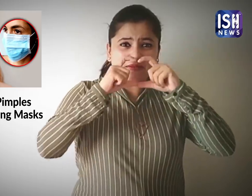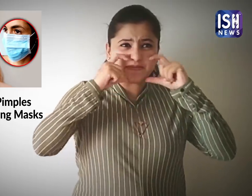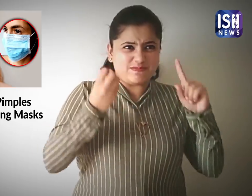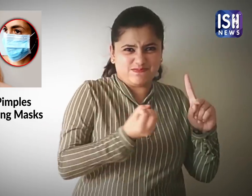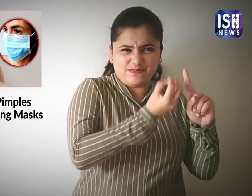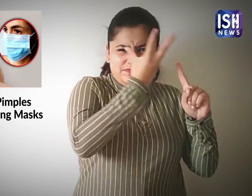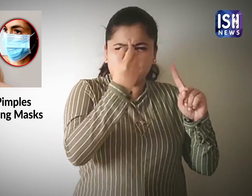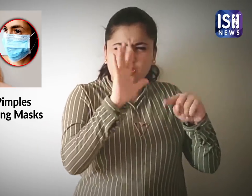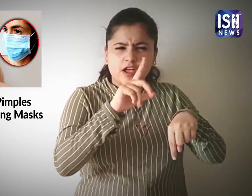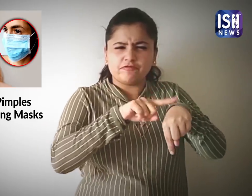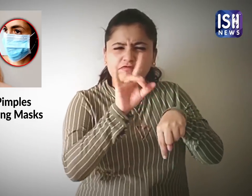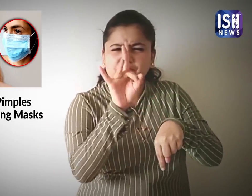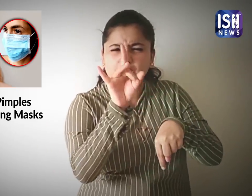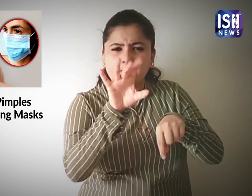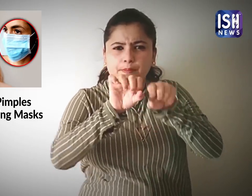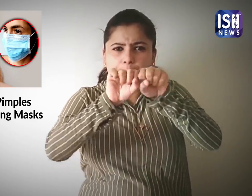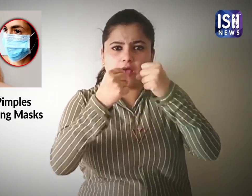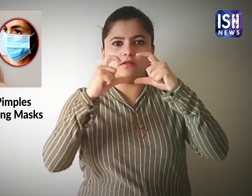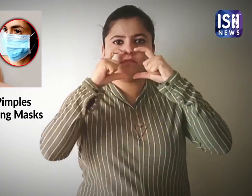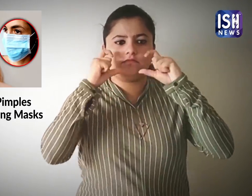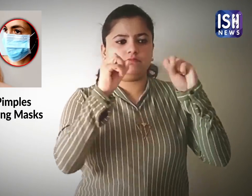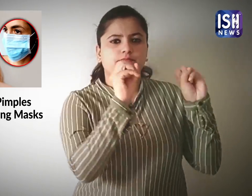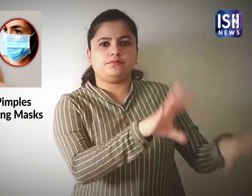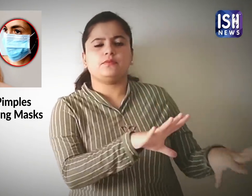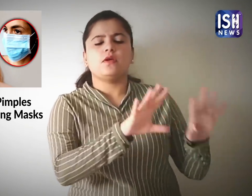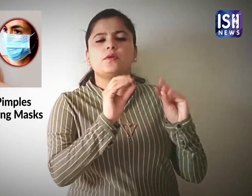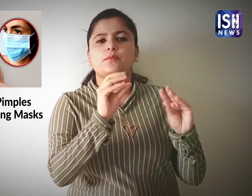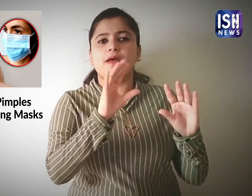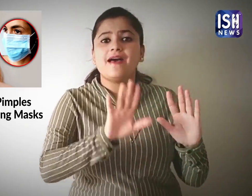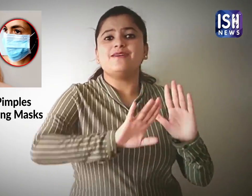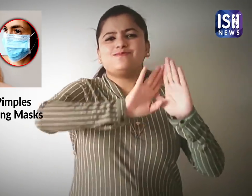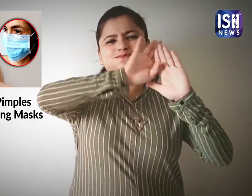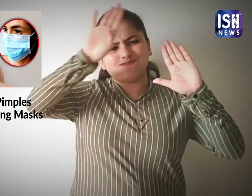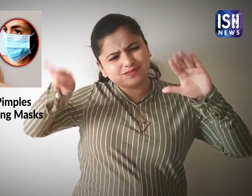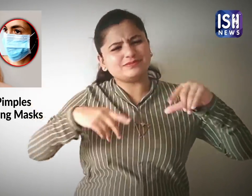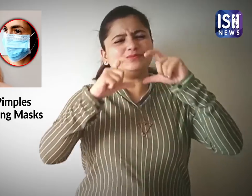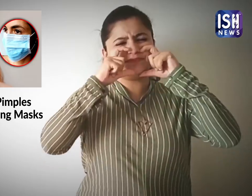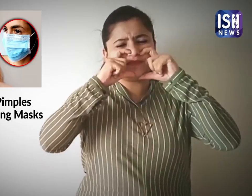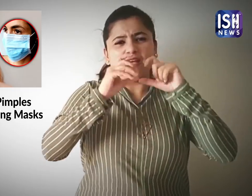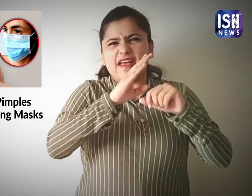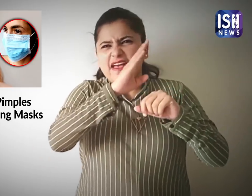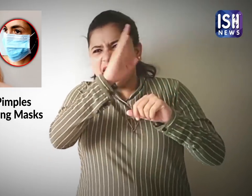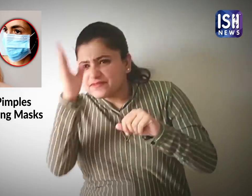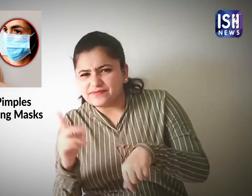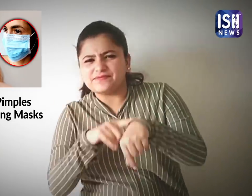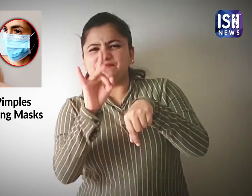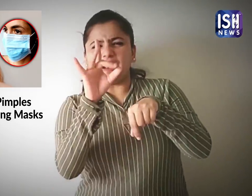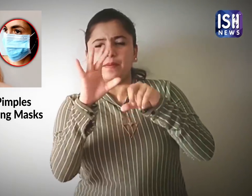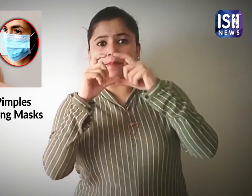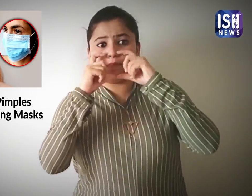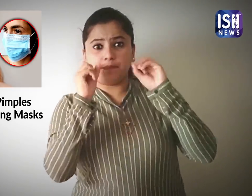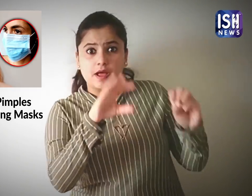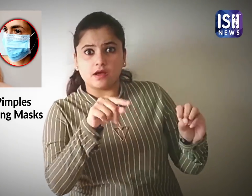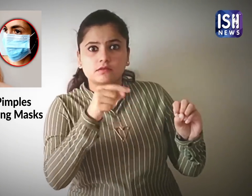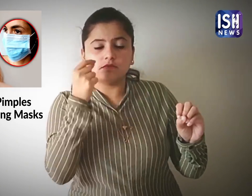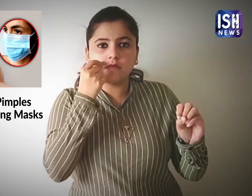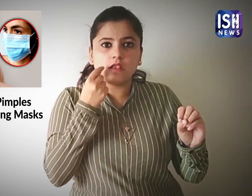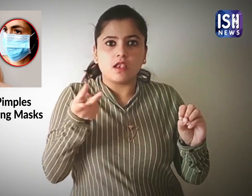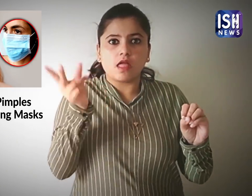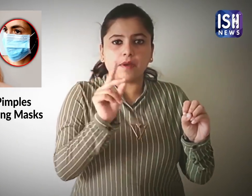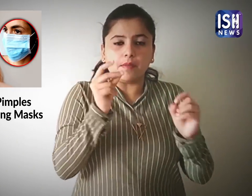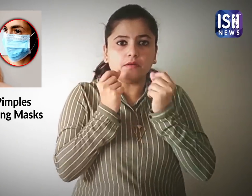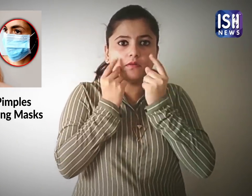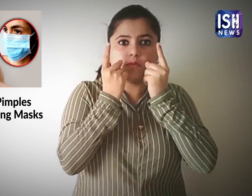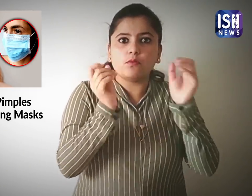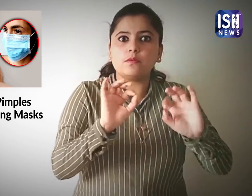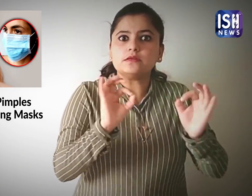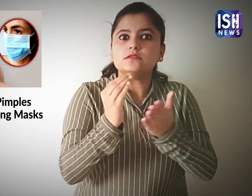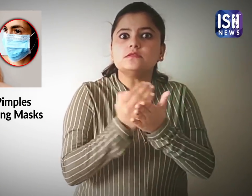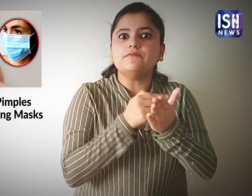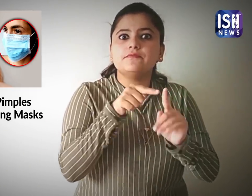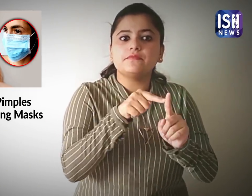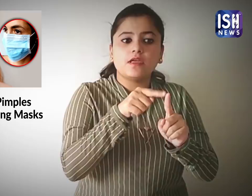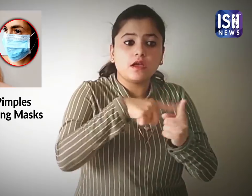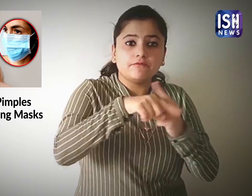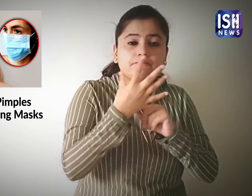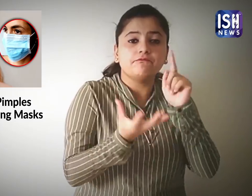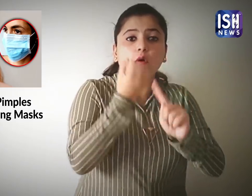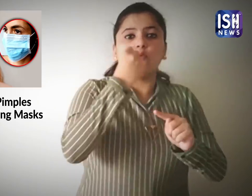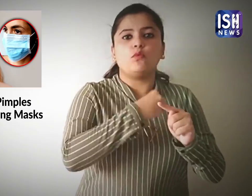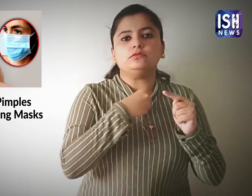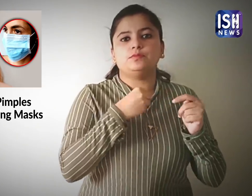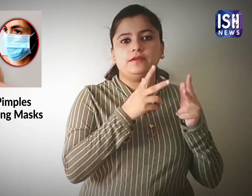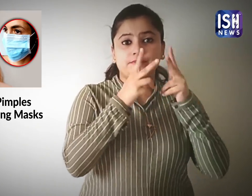They suggest taking 15 minutes break during the day to avoid acne.